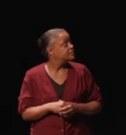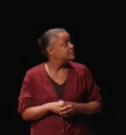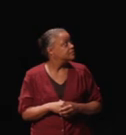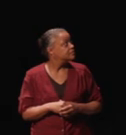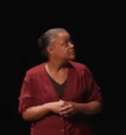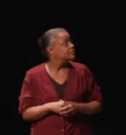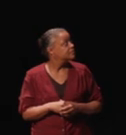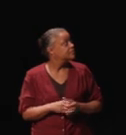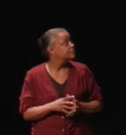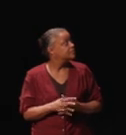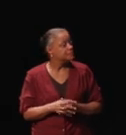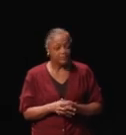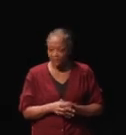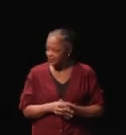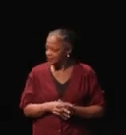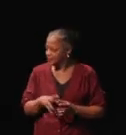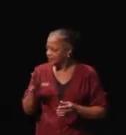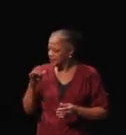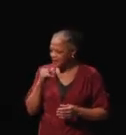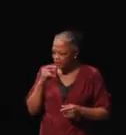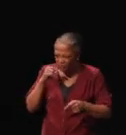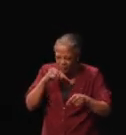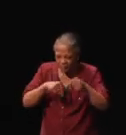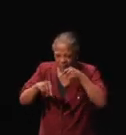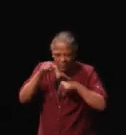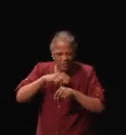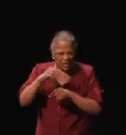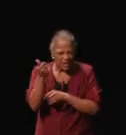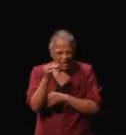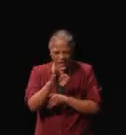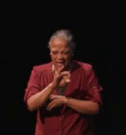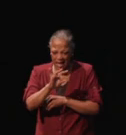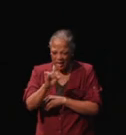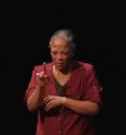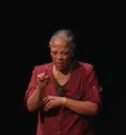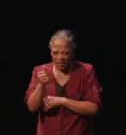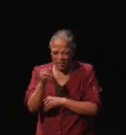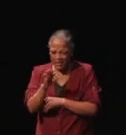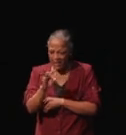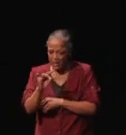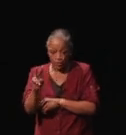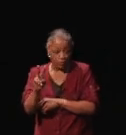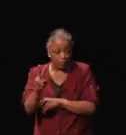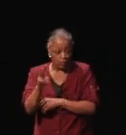in any direction. This is jumping back to about 1981, '82, I believe this is the first